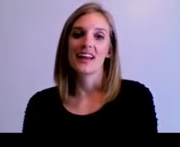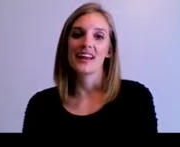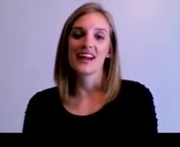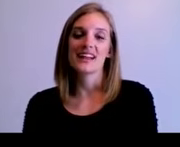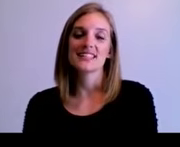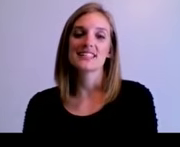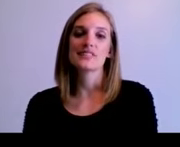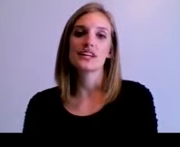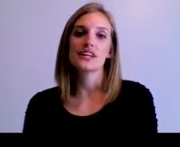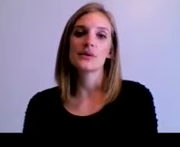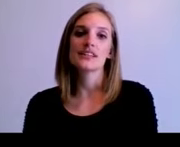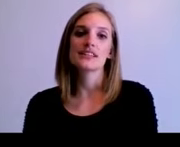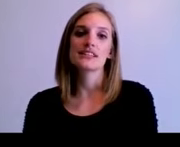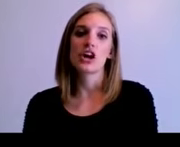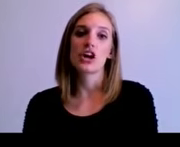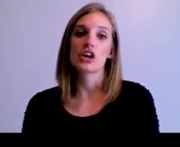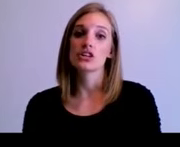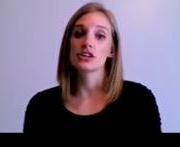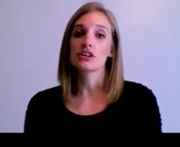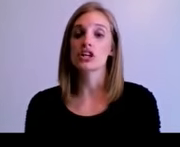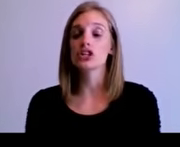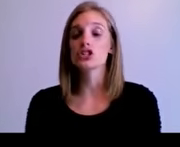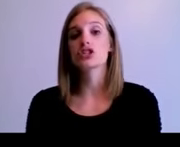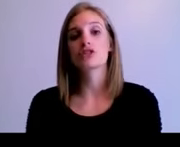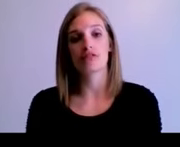This video is our introduction to fingerspelling.